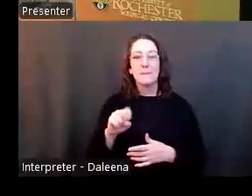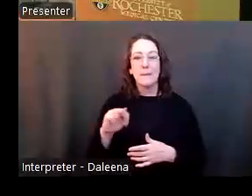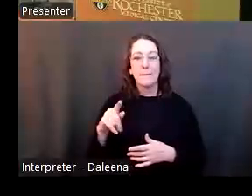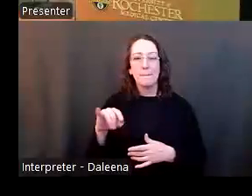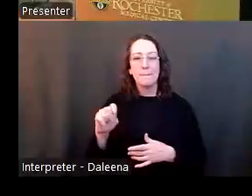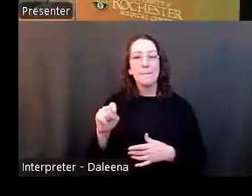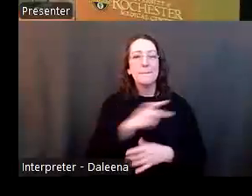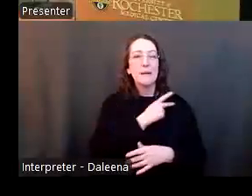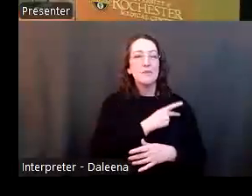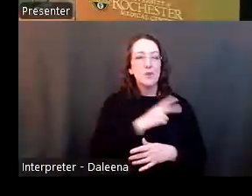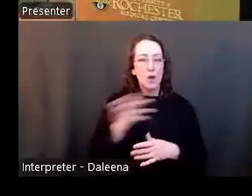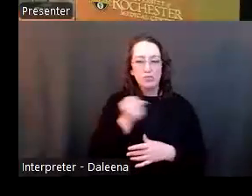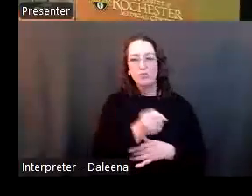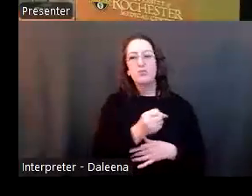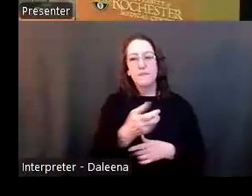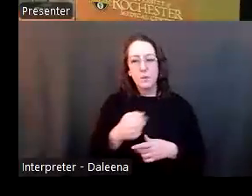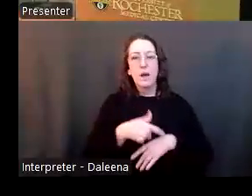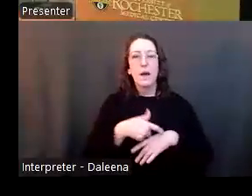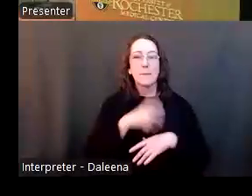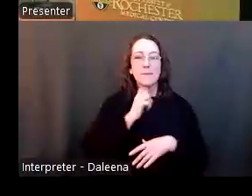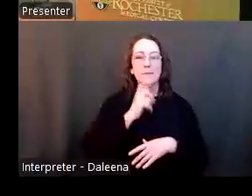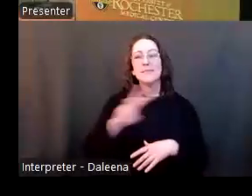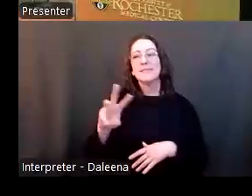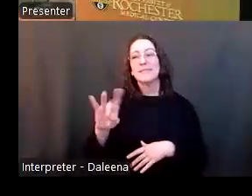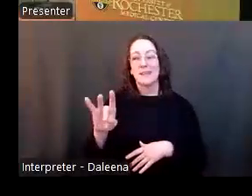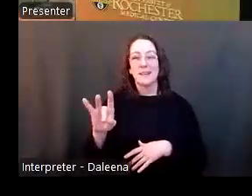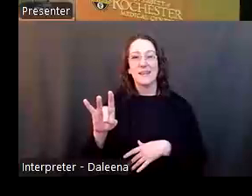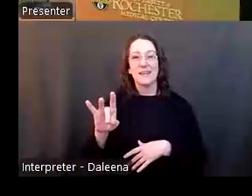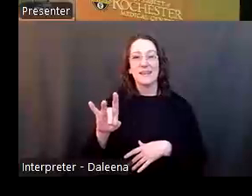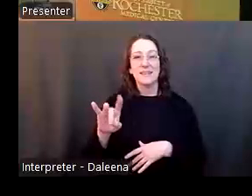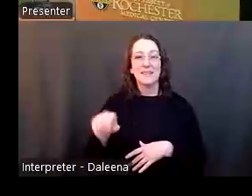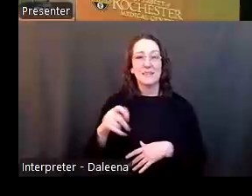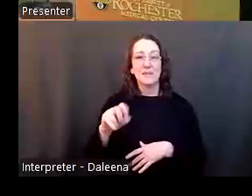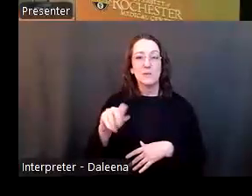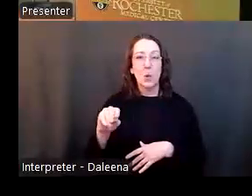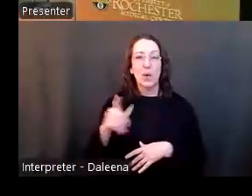times and he was on our unit he's 68 he's had skizo effective disorder on claar real has your